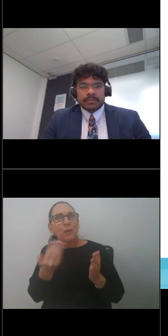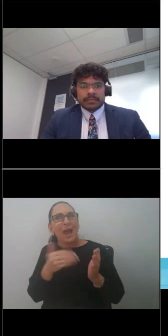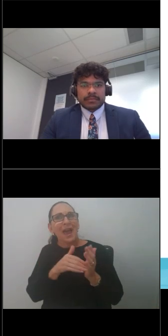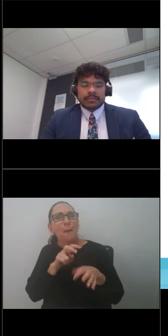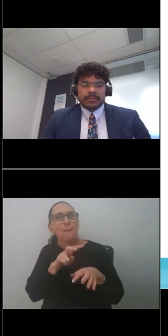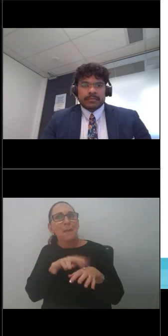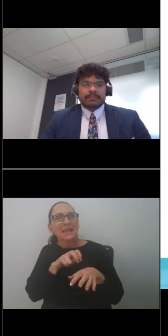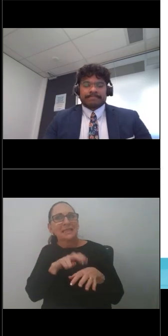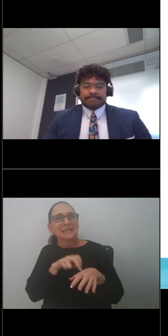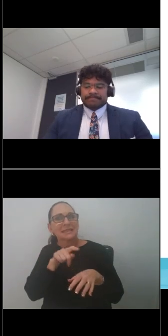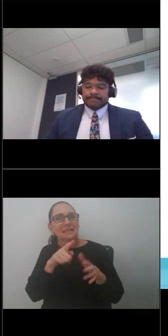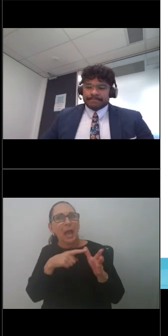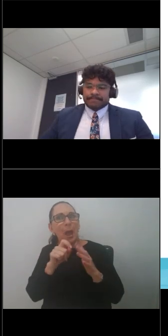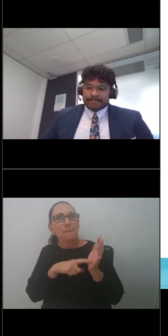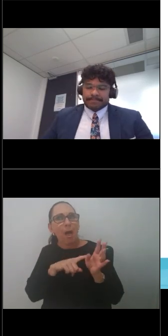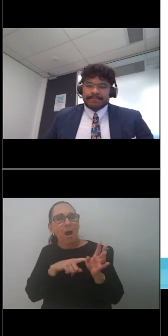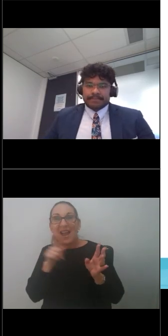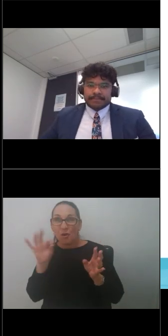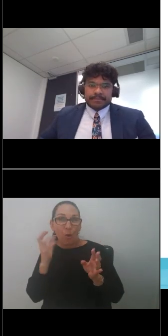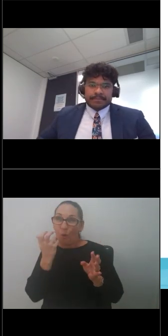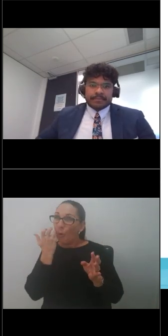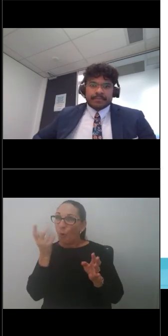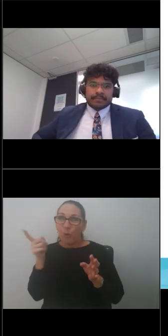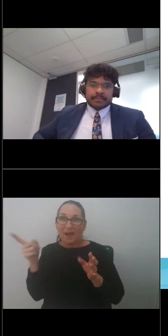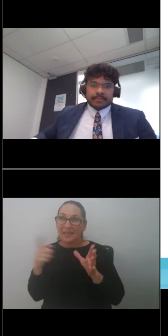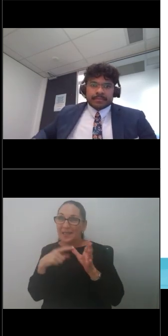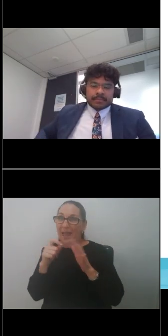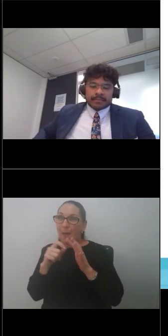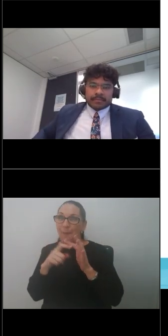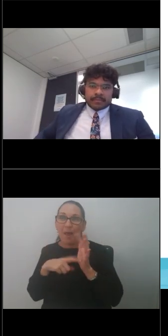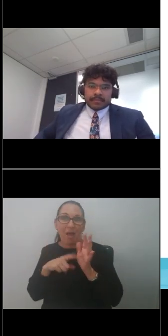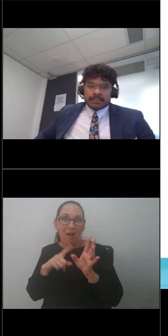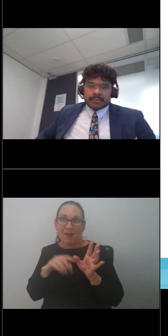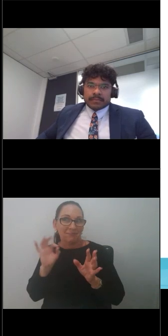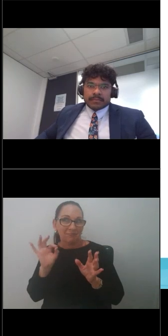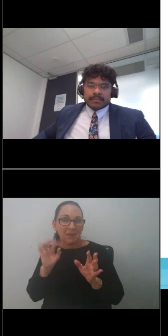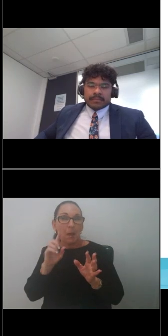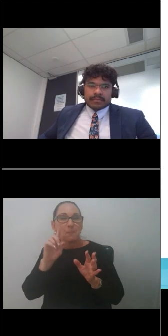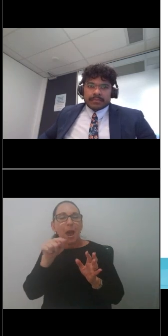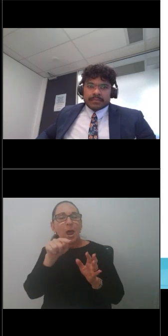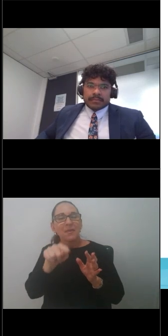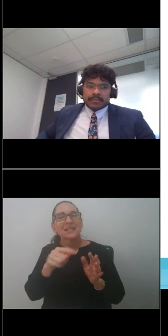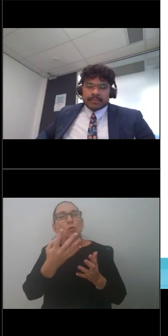applicant but this is storytelling so what that means is this layout would change and how would